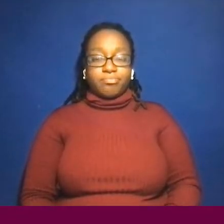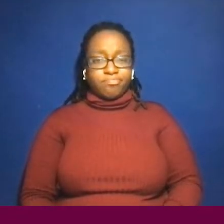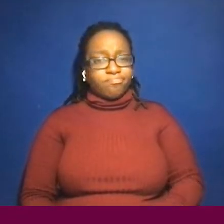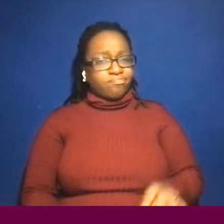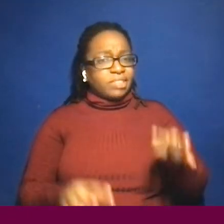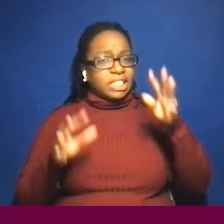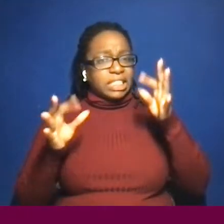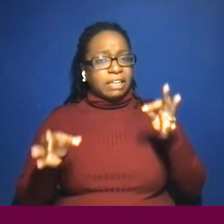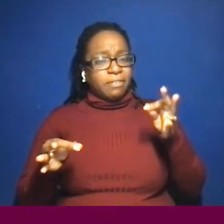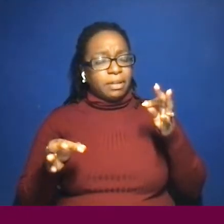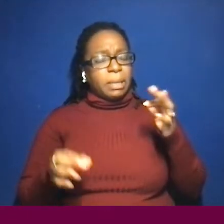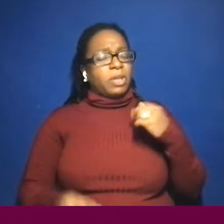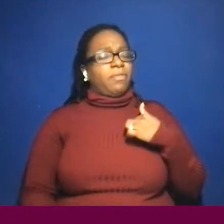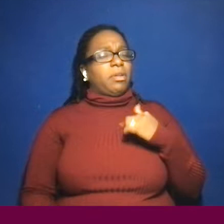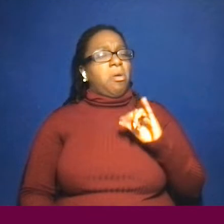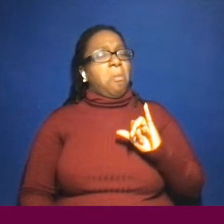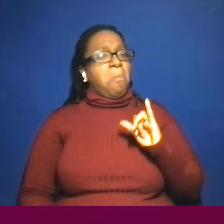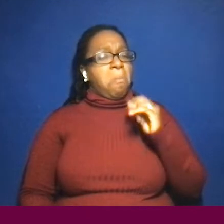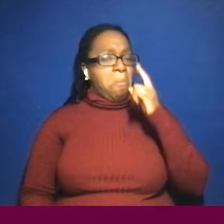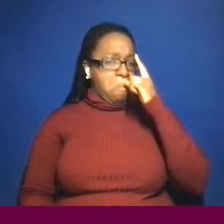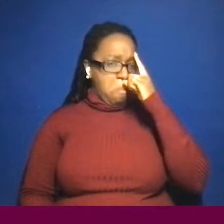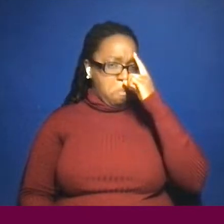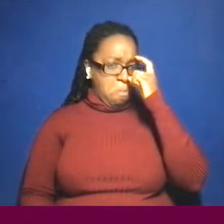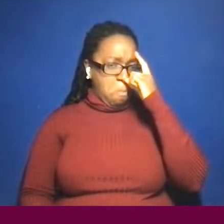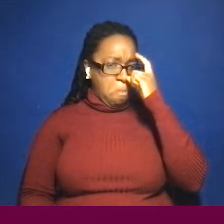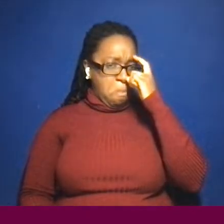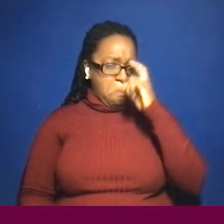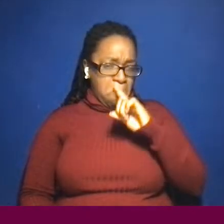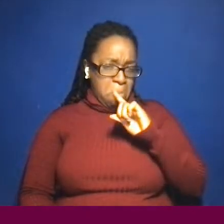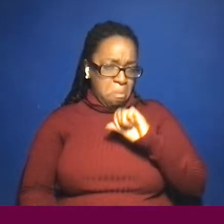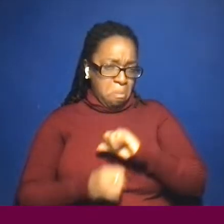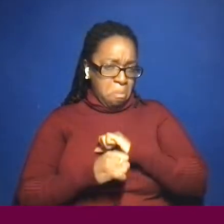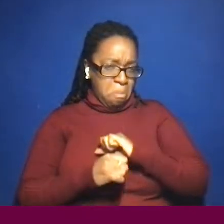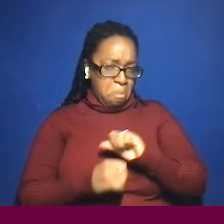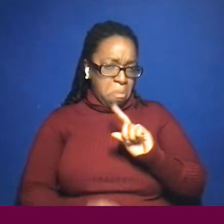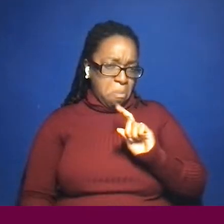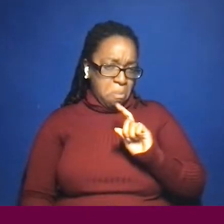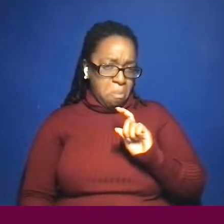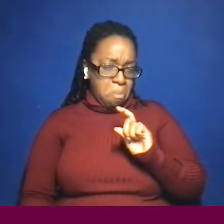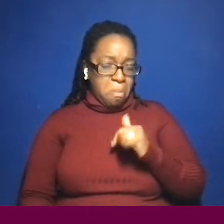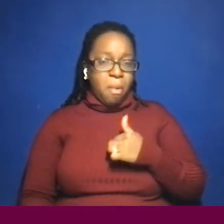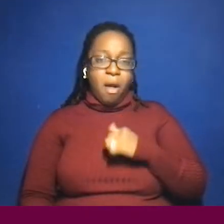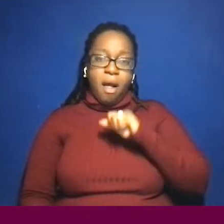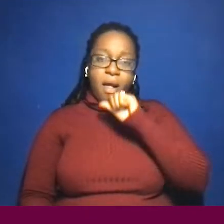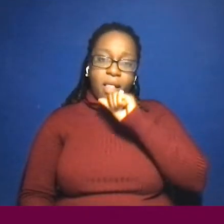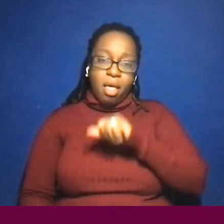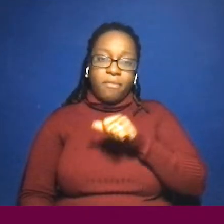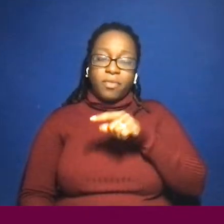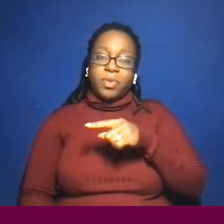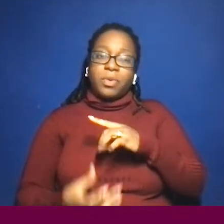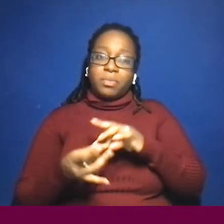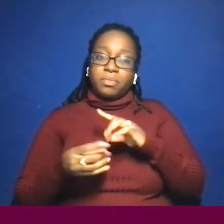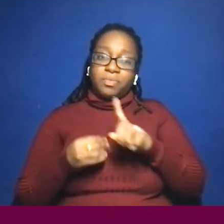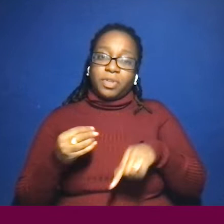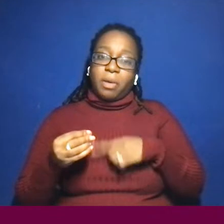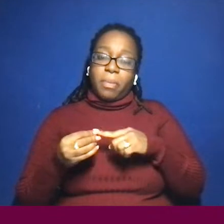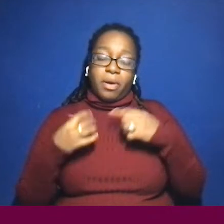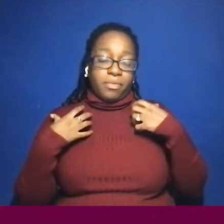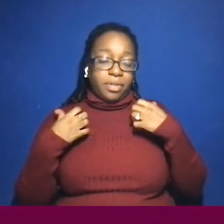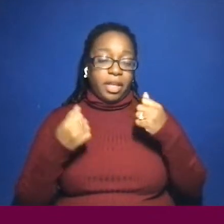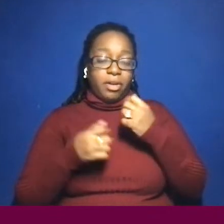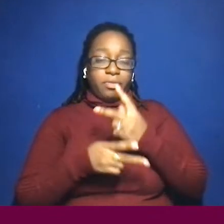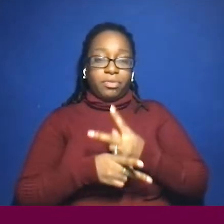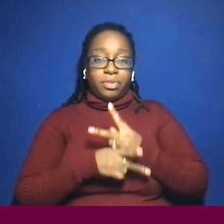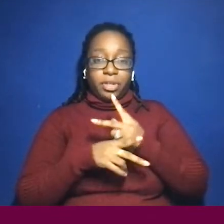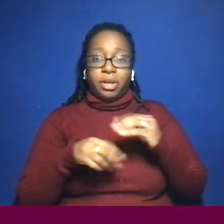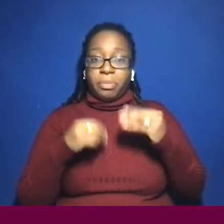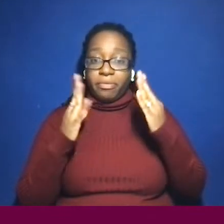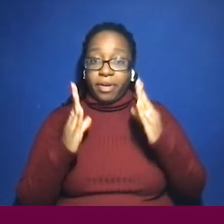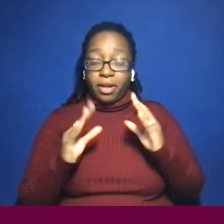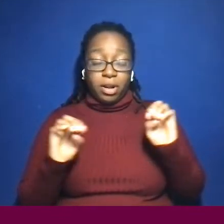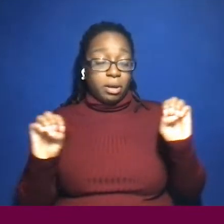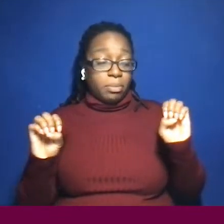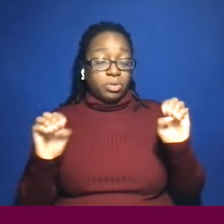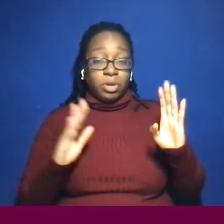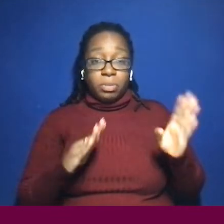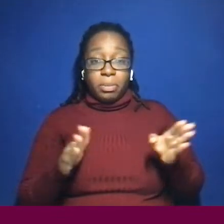And then I love that you brought up the healthcare provider emergency preparedness rule, which was,